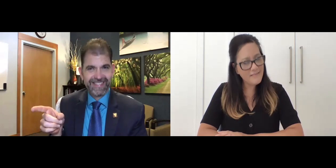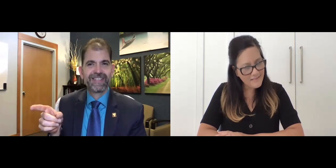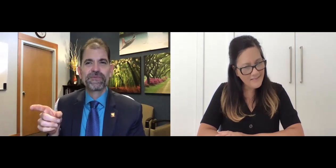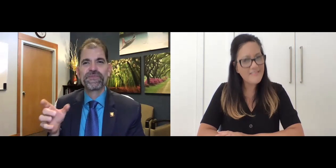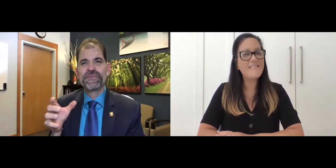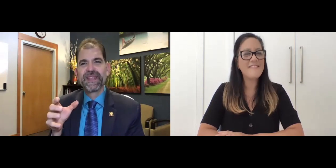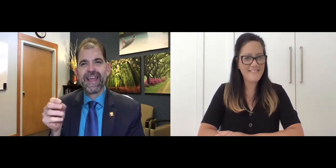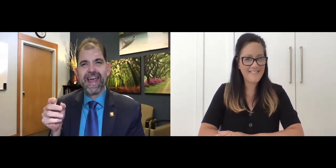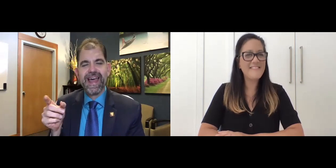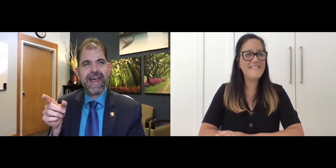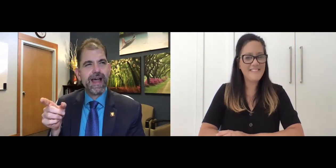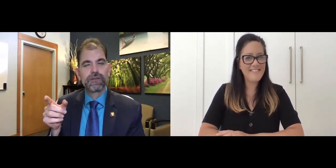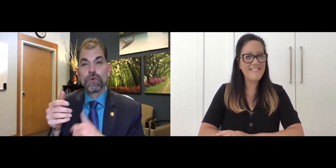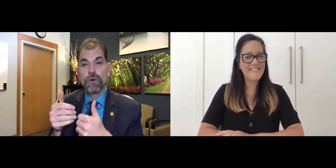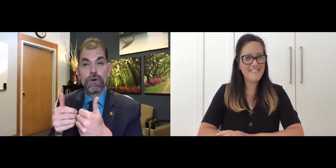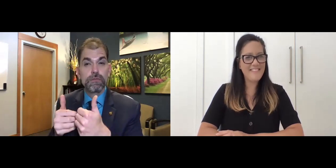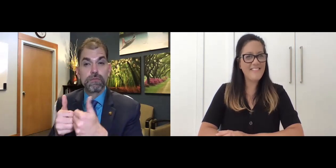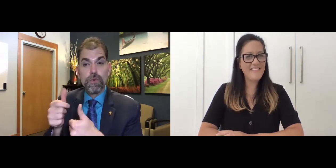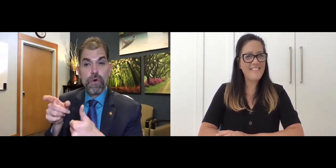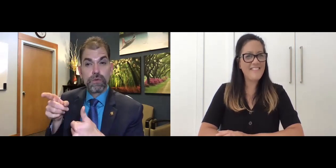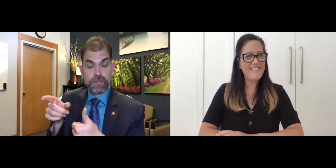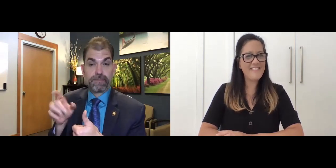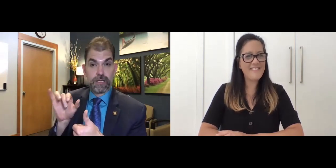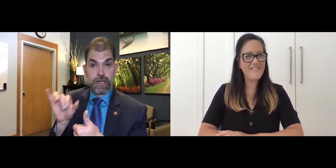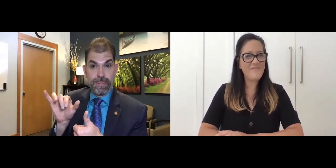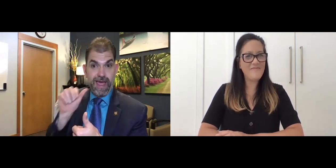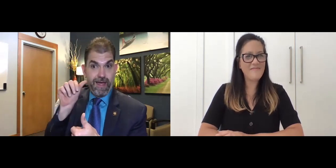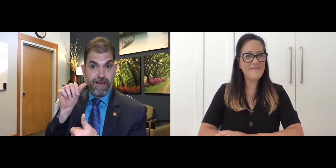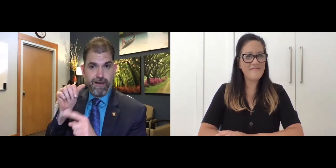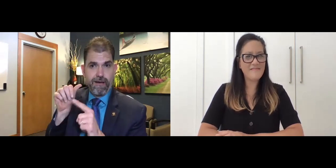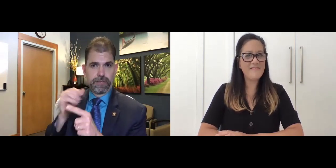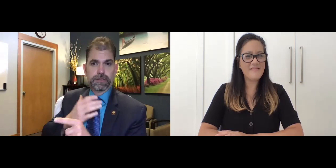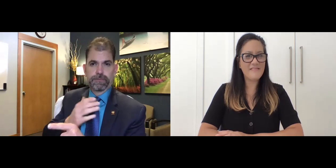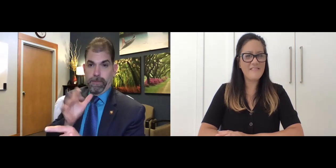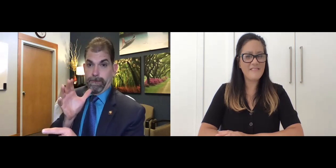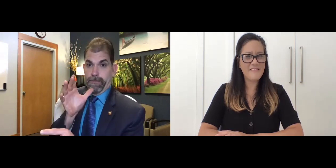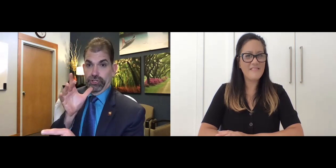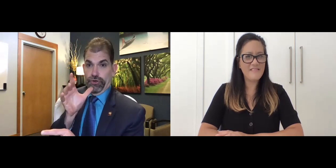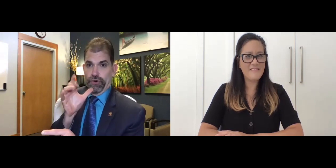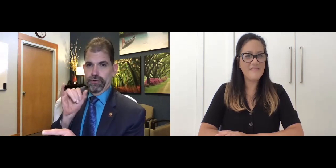family therapist, which had a big influence on me.